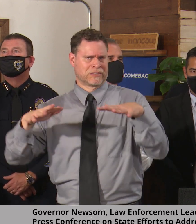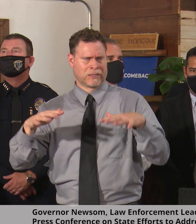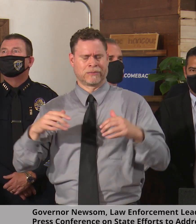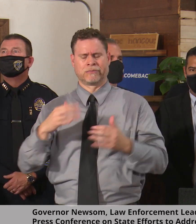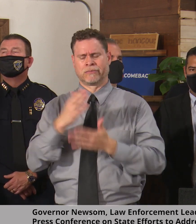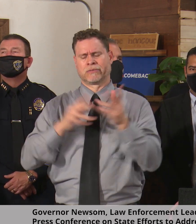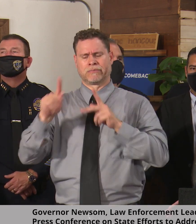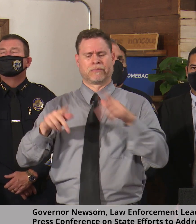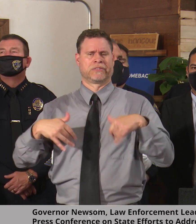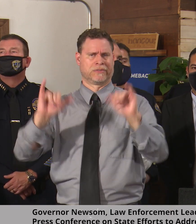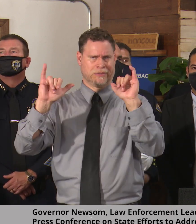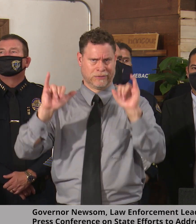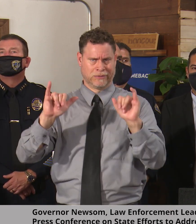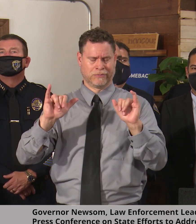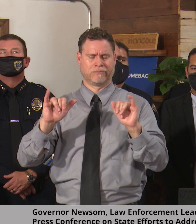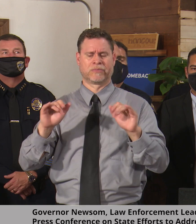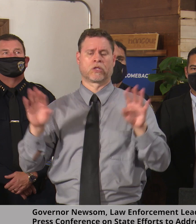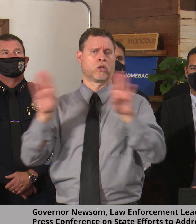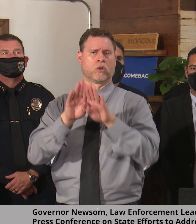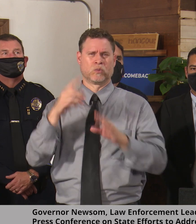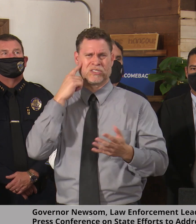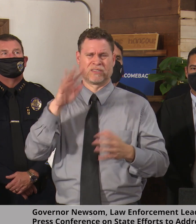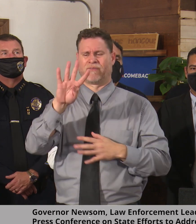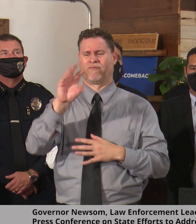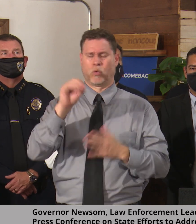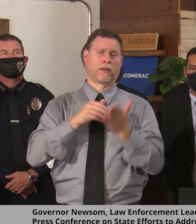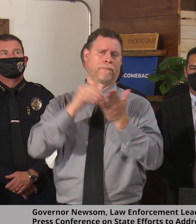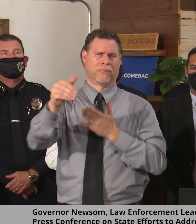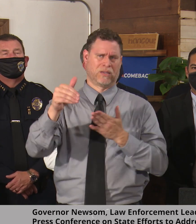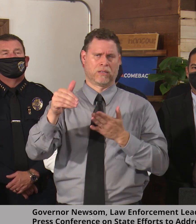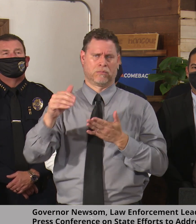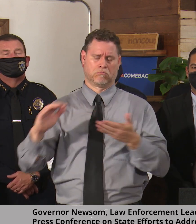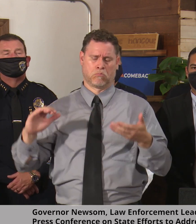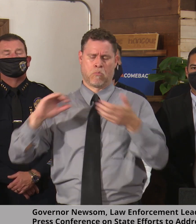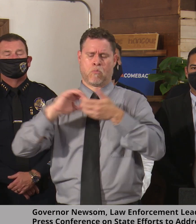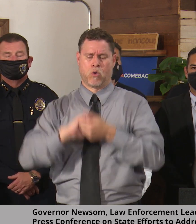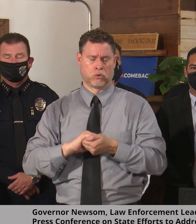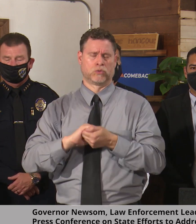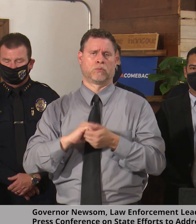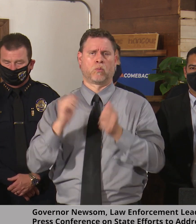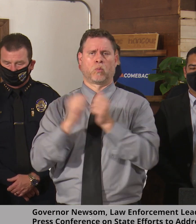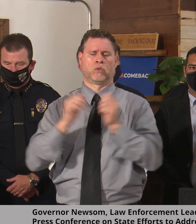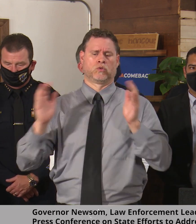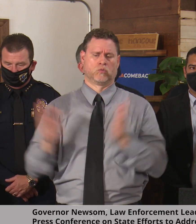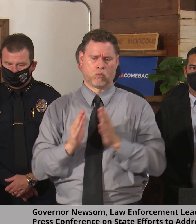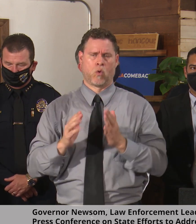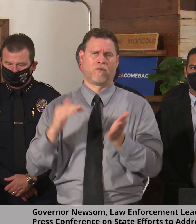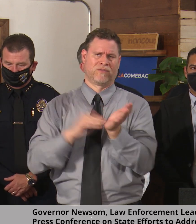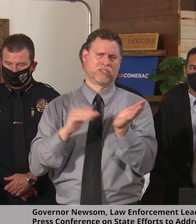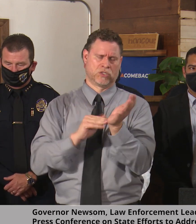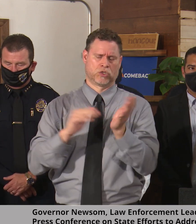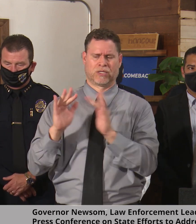and that's why in closing we just did a 40 million dollar partnership with small physician networks.